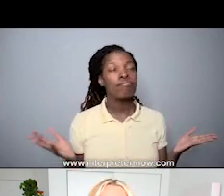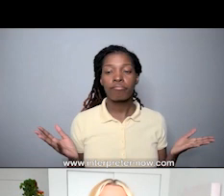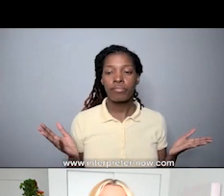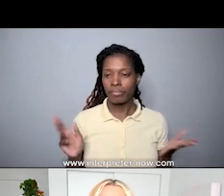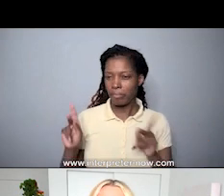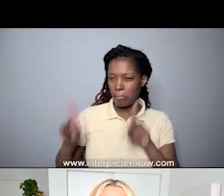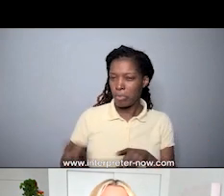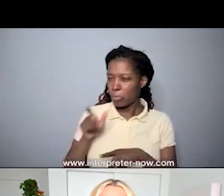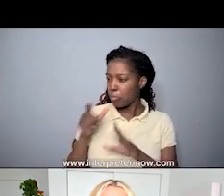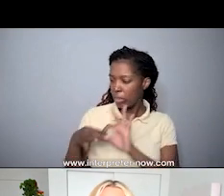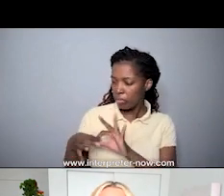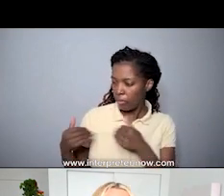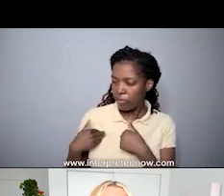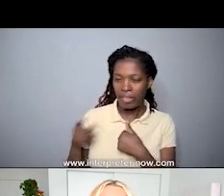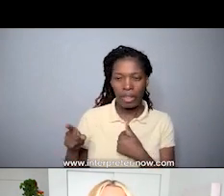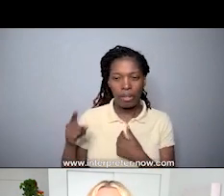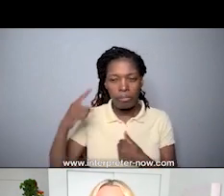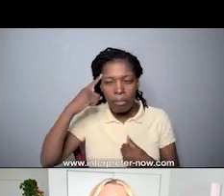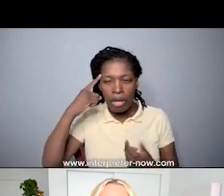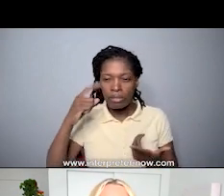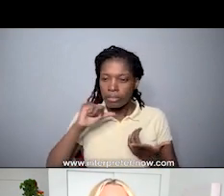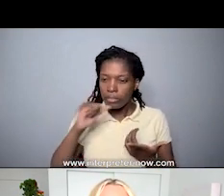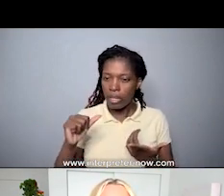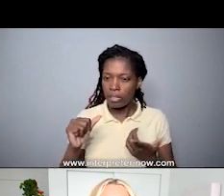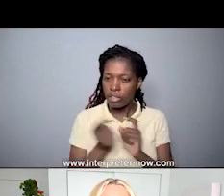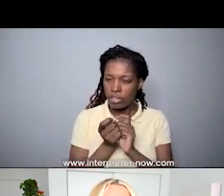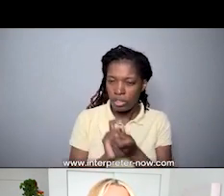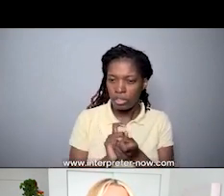to them, they just can't get there in their brain.